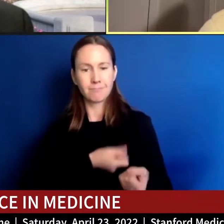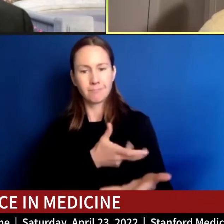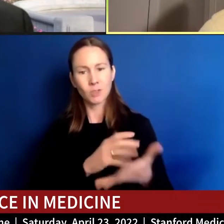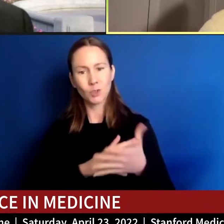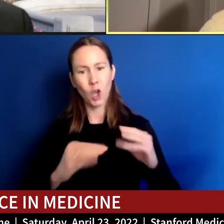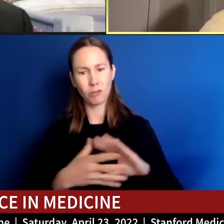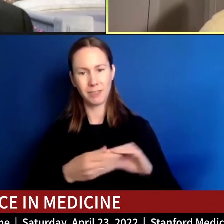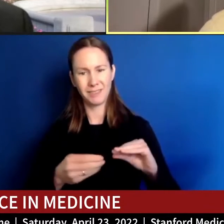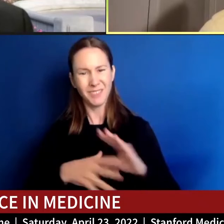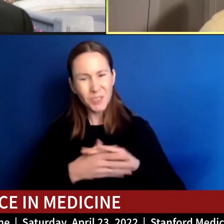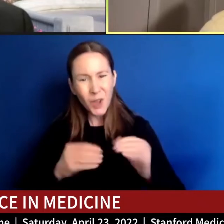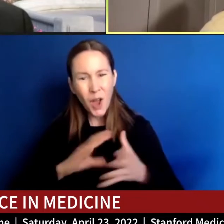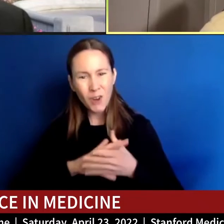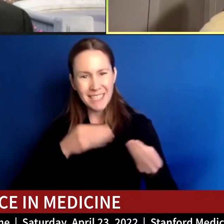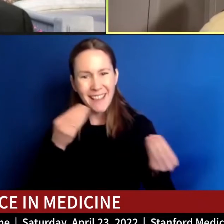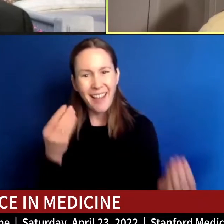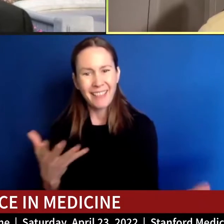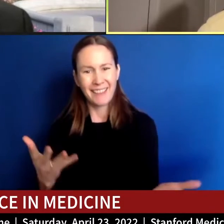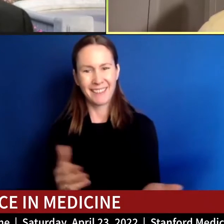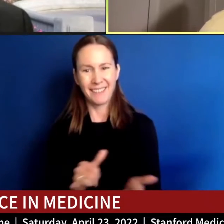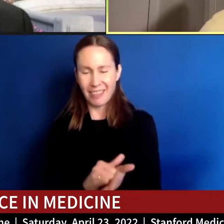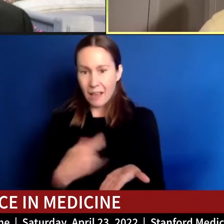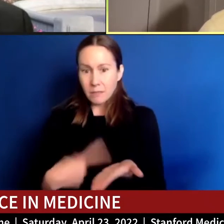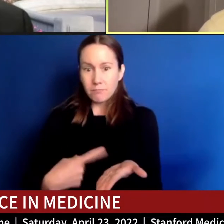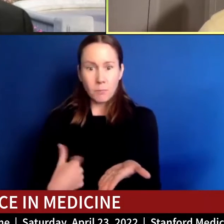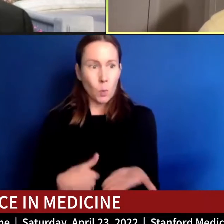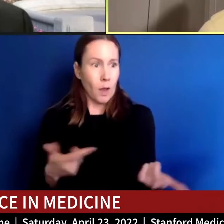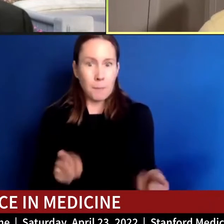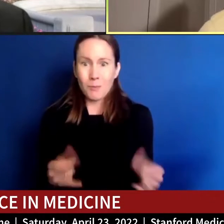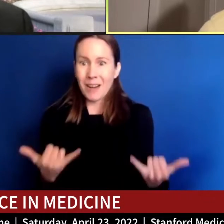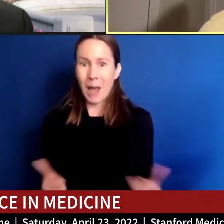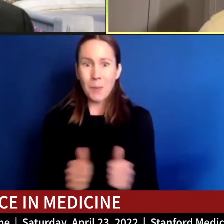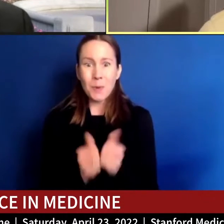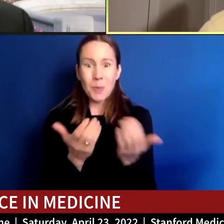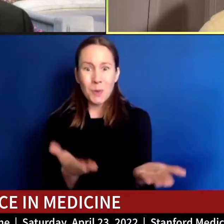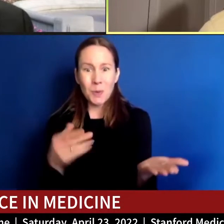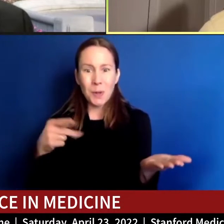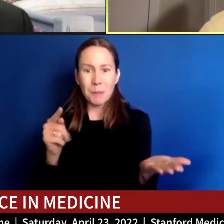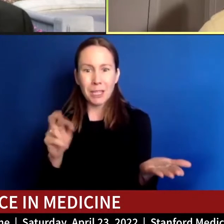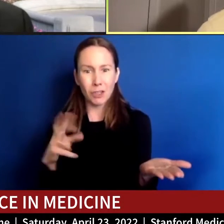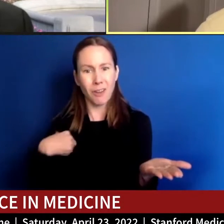being in conversation, like now like with you, Peter, like I think this is part of the snowball.